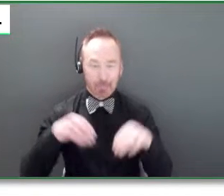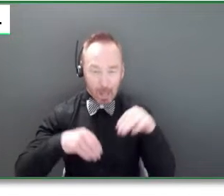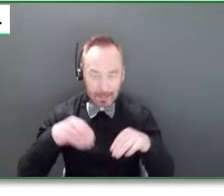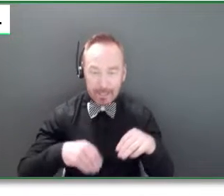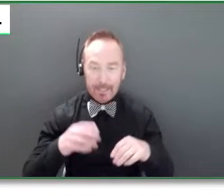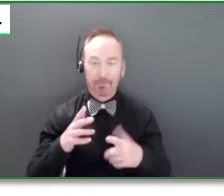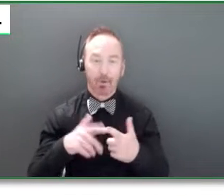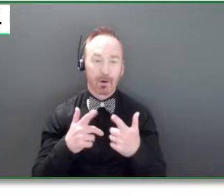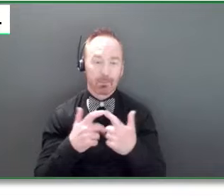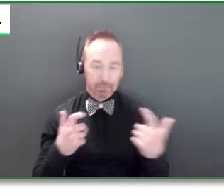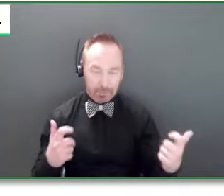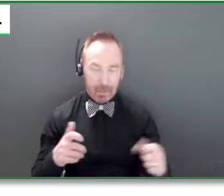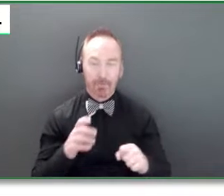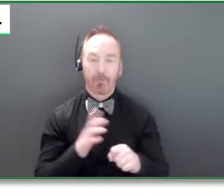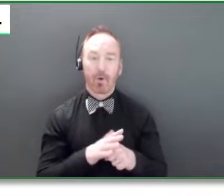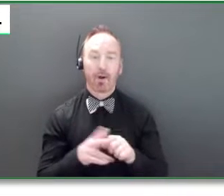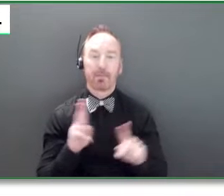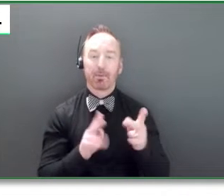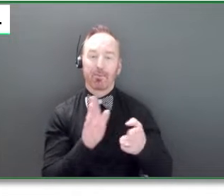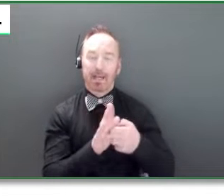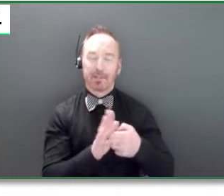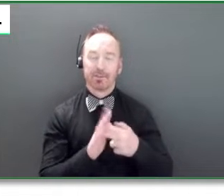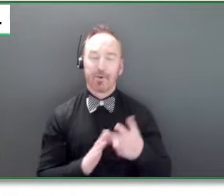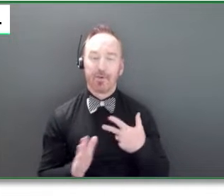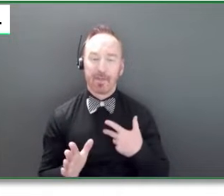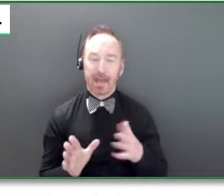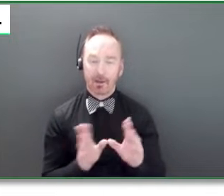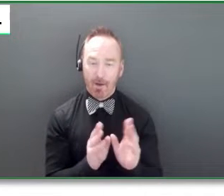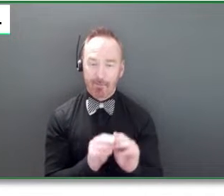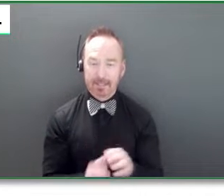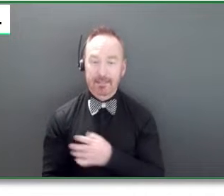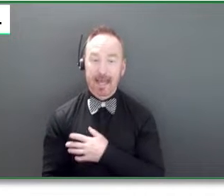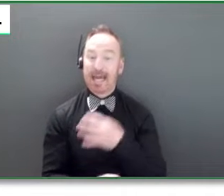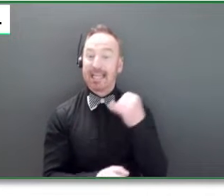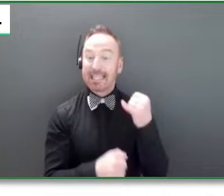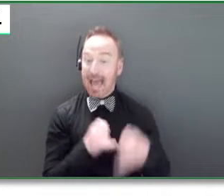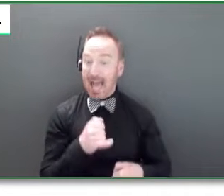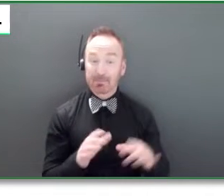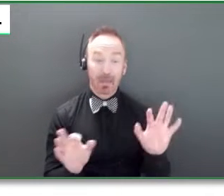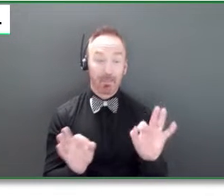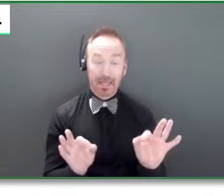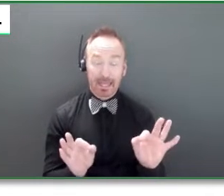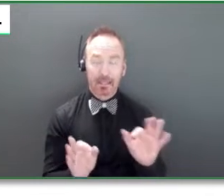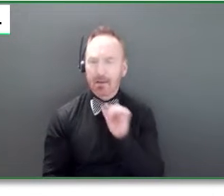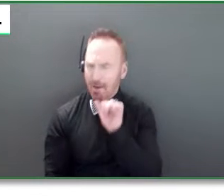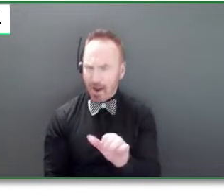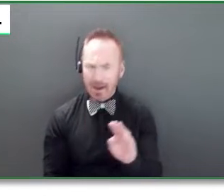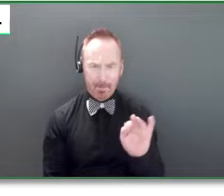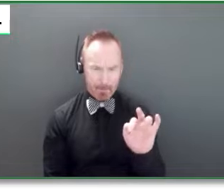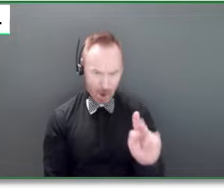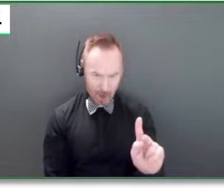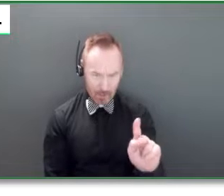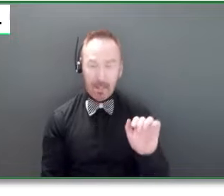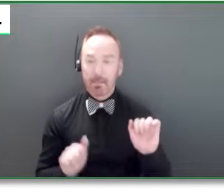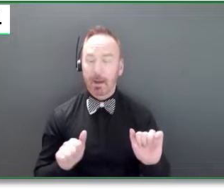Last but not least, Mark was our team's expert on screen readers who helped make sure our materials were screenreader